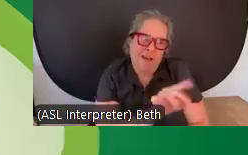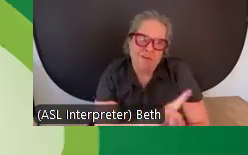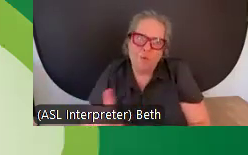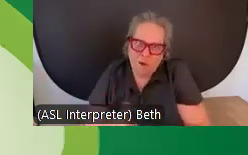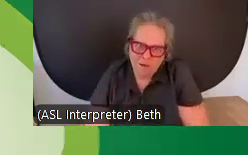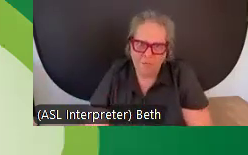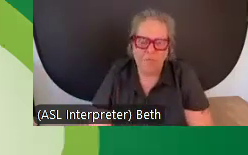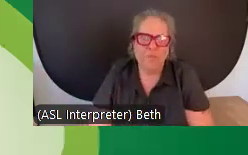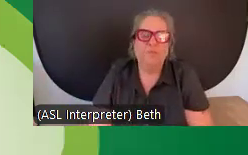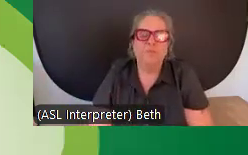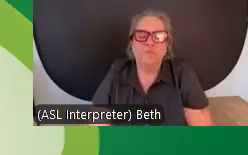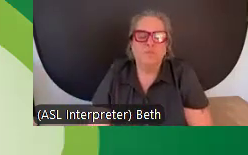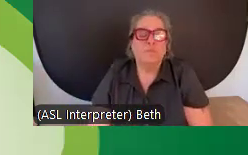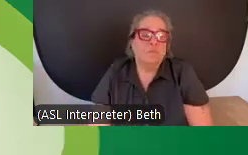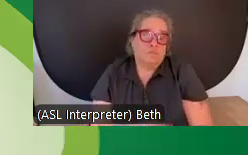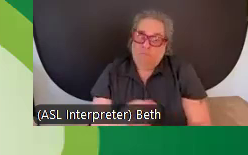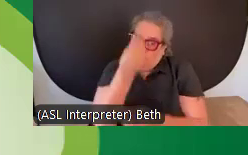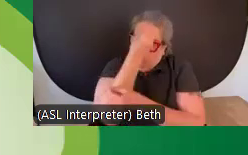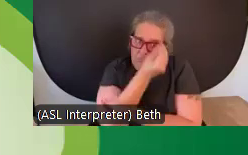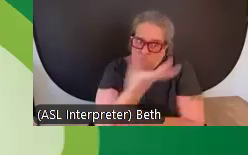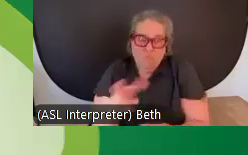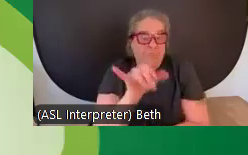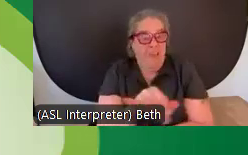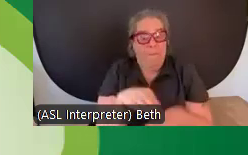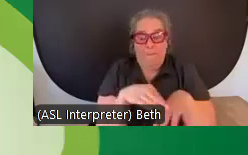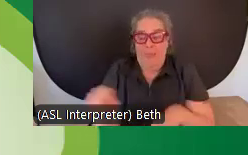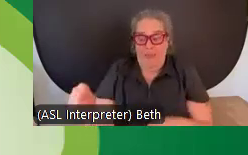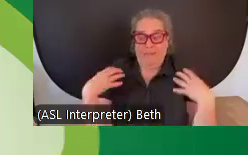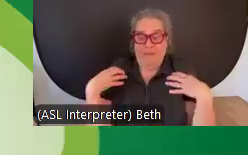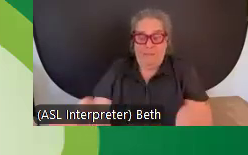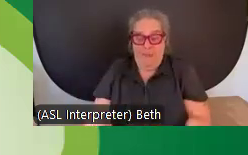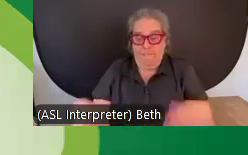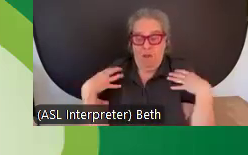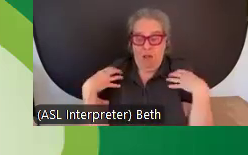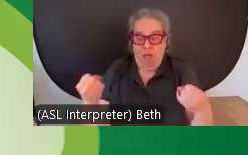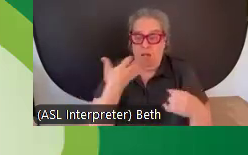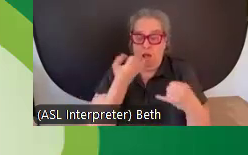But anyone can use this Massachusetts Behavioral Health Help Loin.